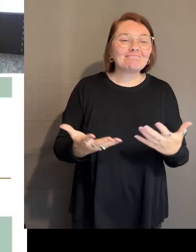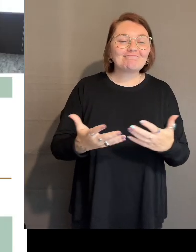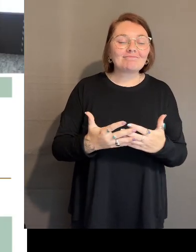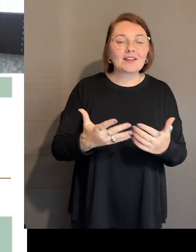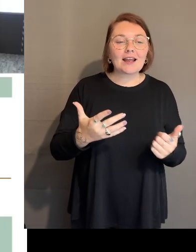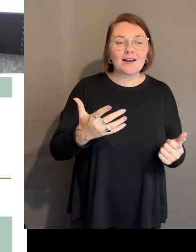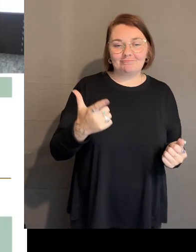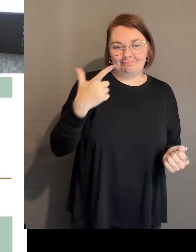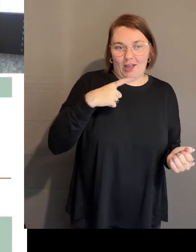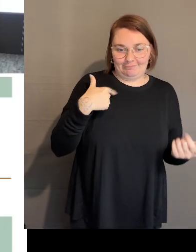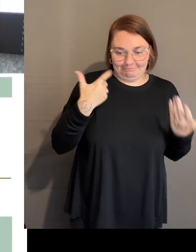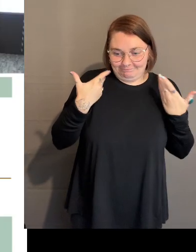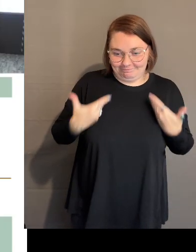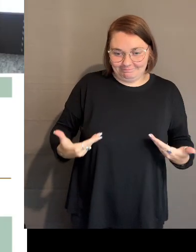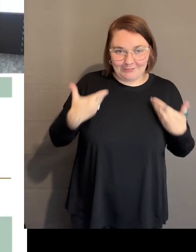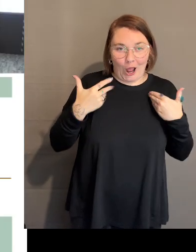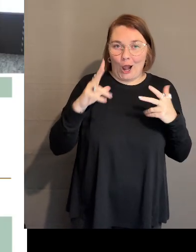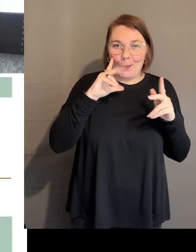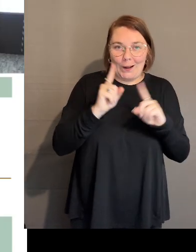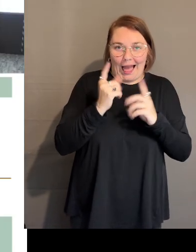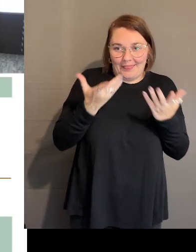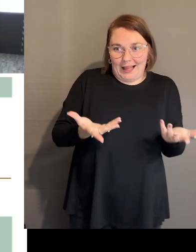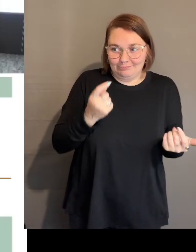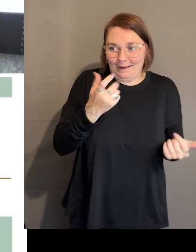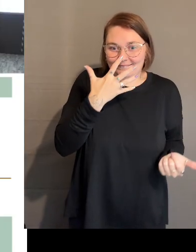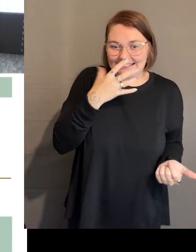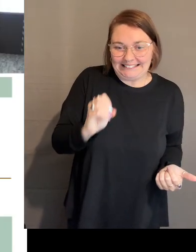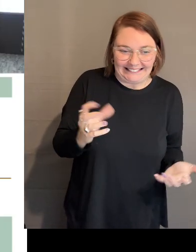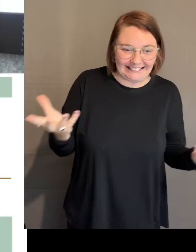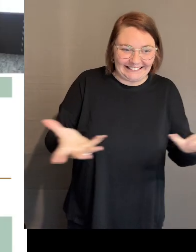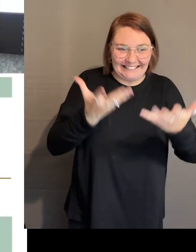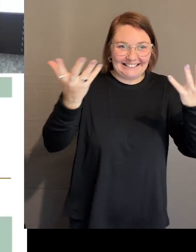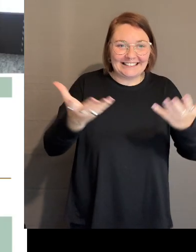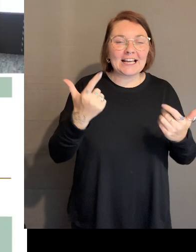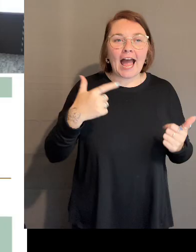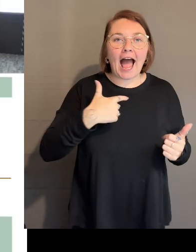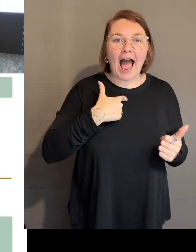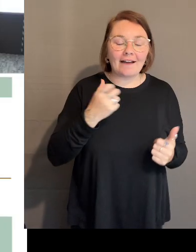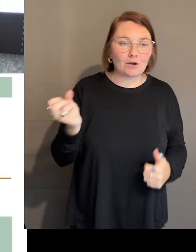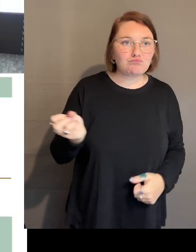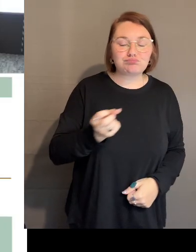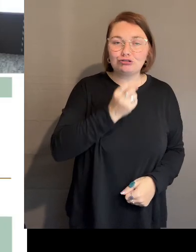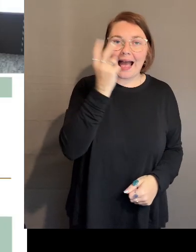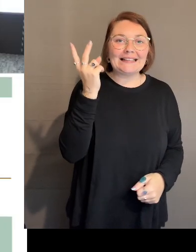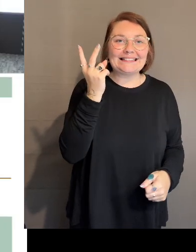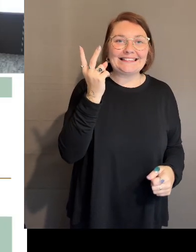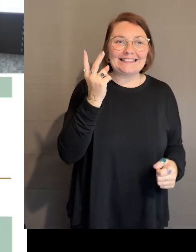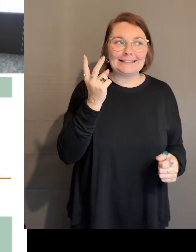That's because that's what I am, and that's what I look like. To top things off, I have a bright…